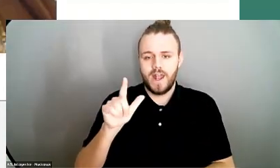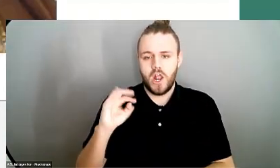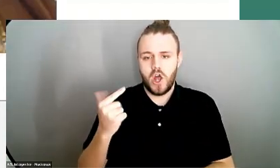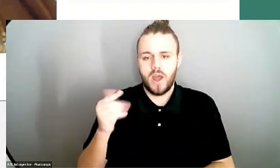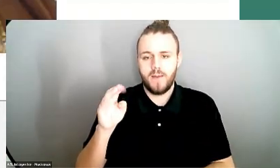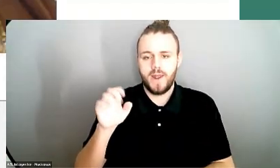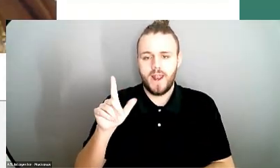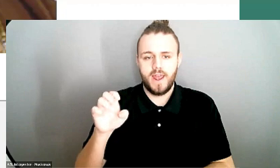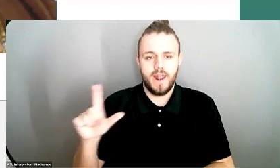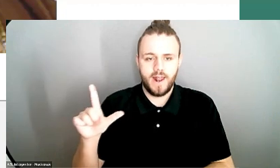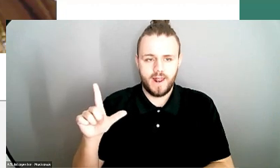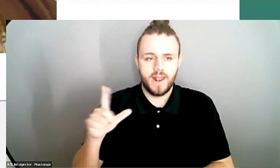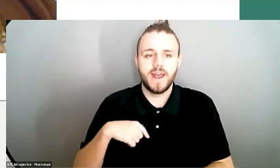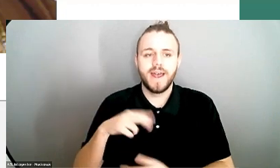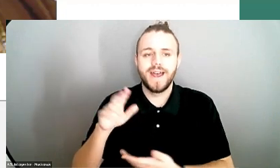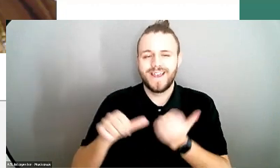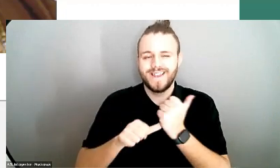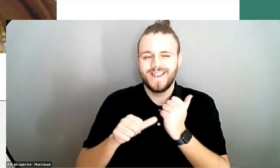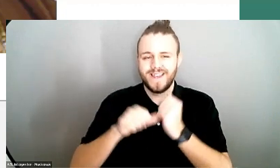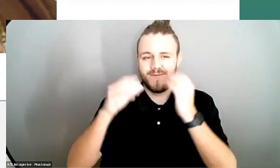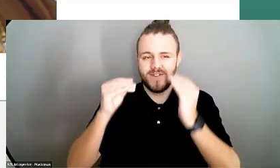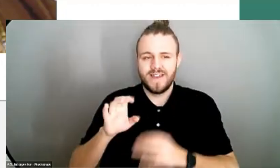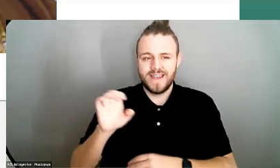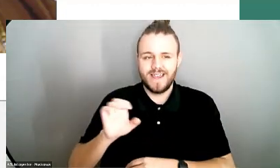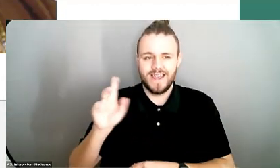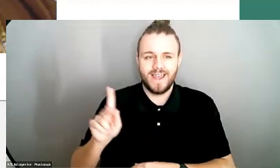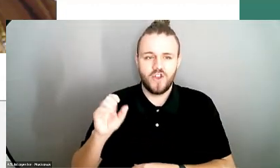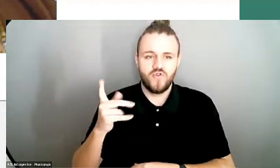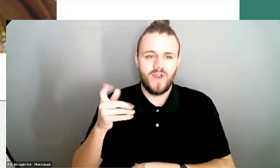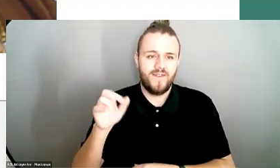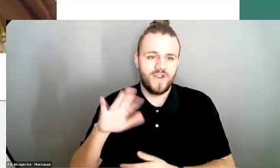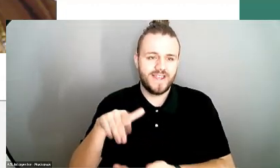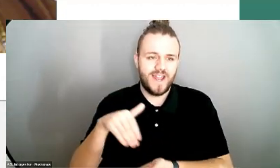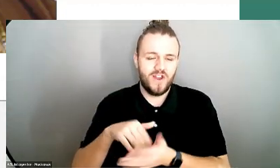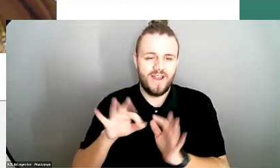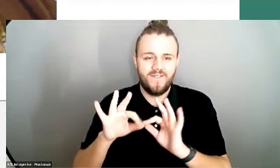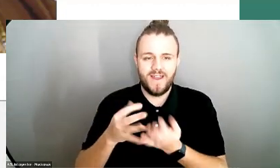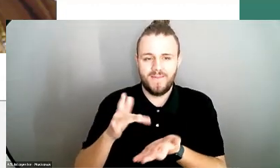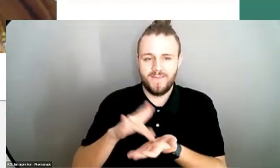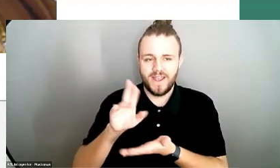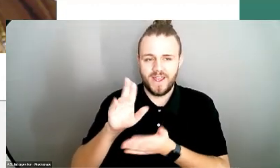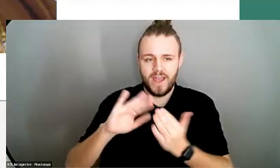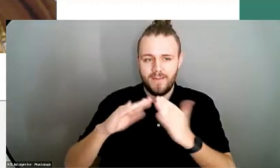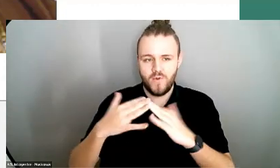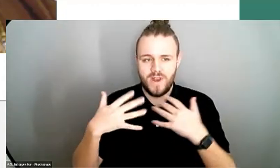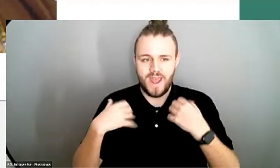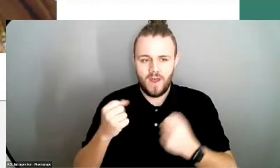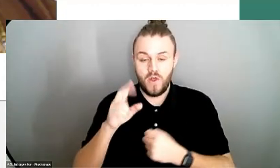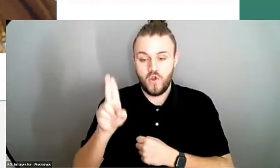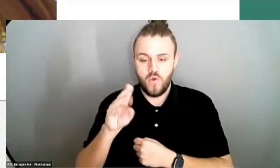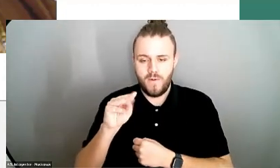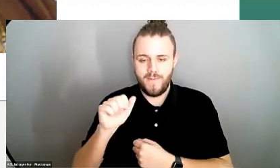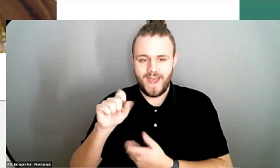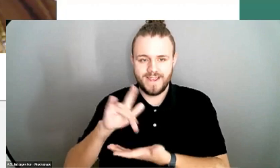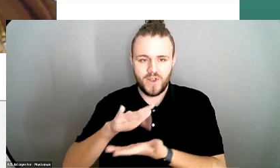the Shriver Center and Department of Family Medicine and Community Health at UMass Medical School. And I will be your facilitator for